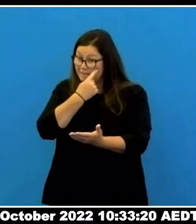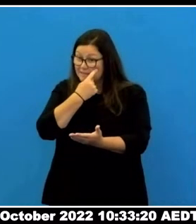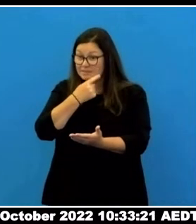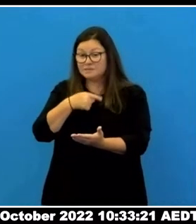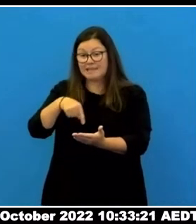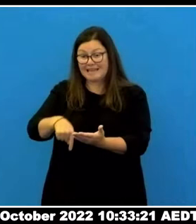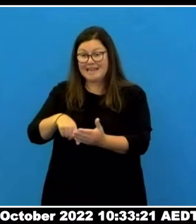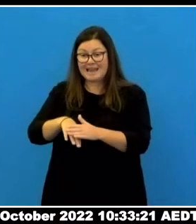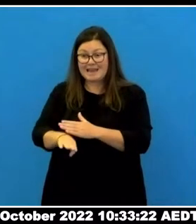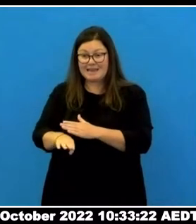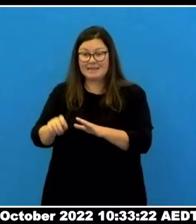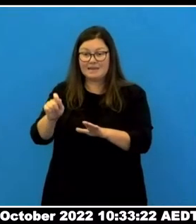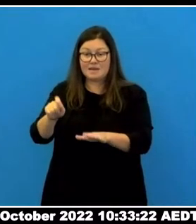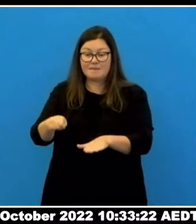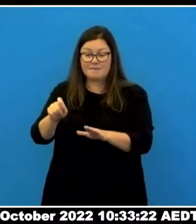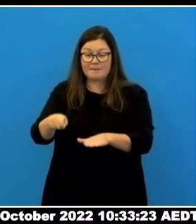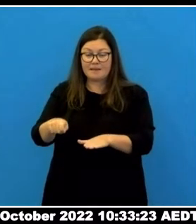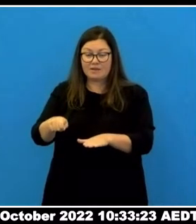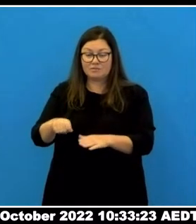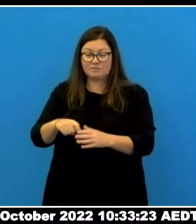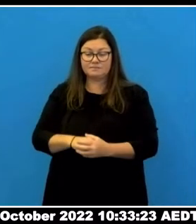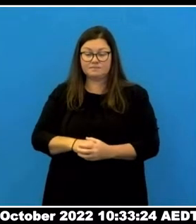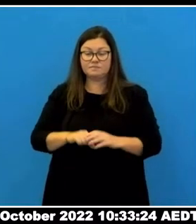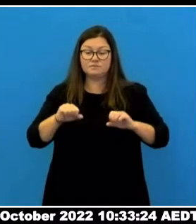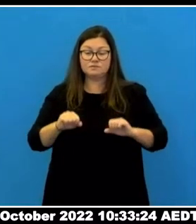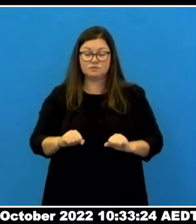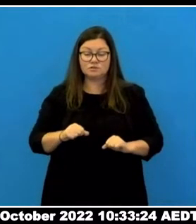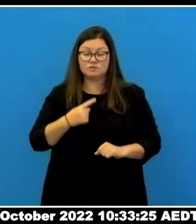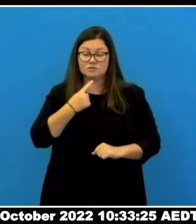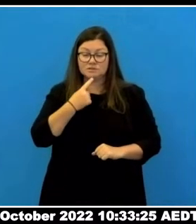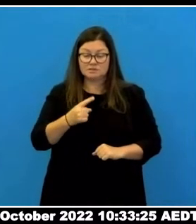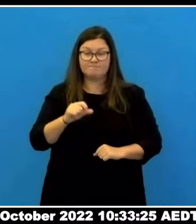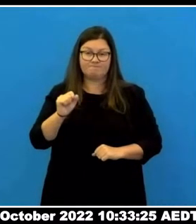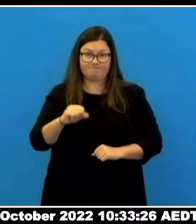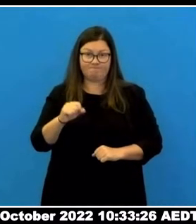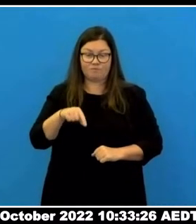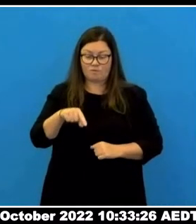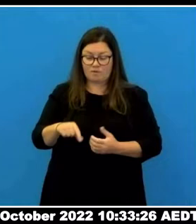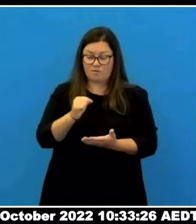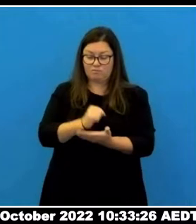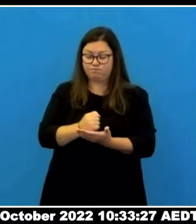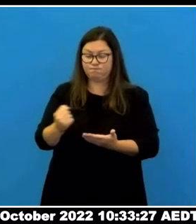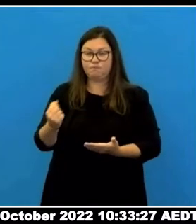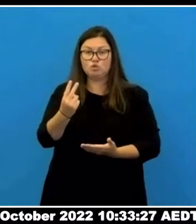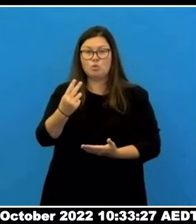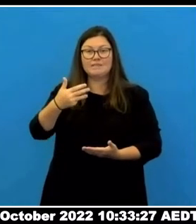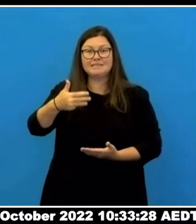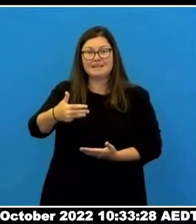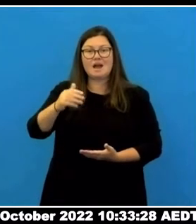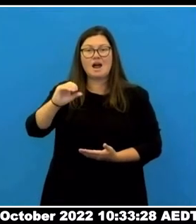Yes, that statement will be admitted into evidence and given the marking of . And then if we just have a very short adjournment.